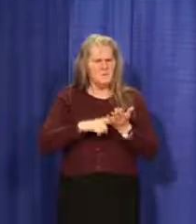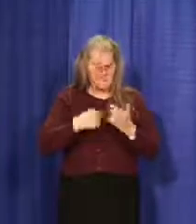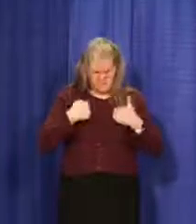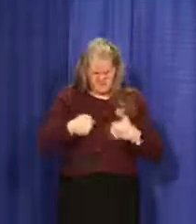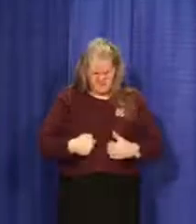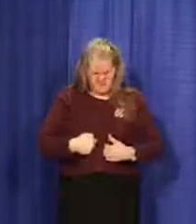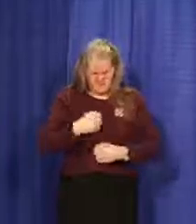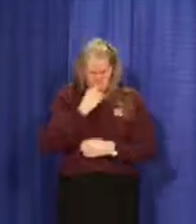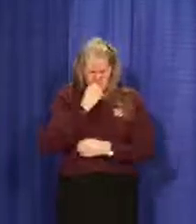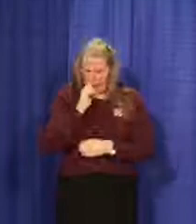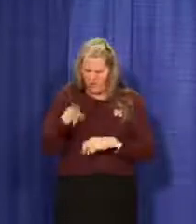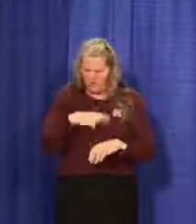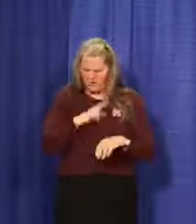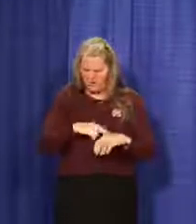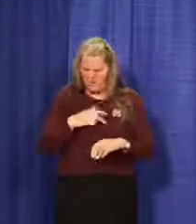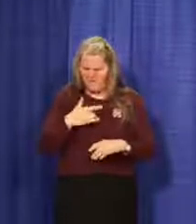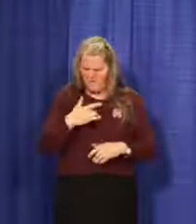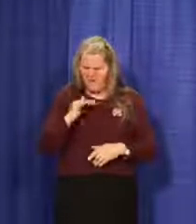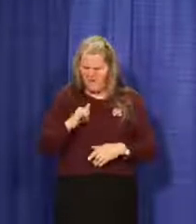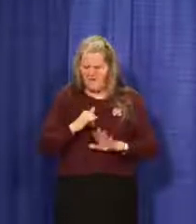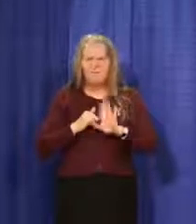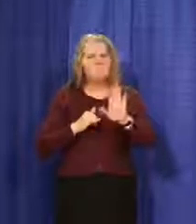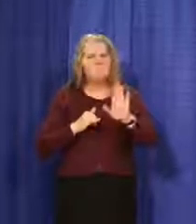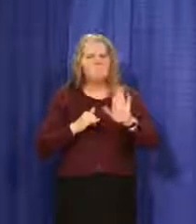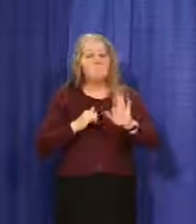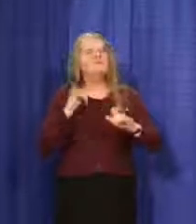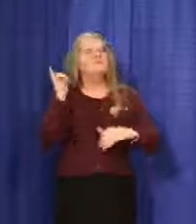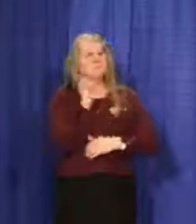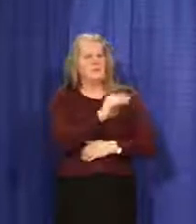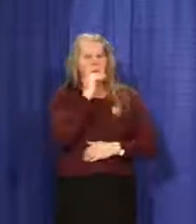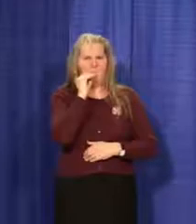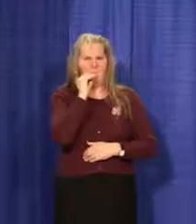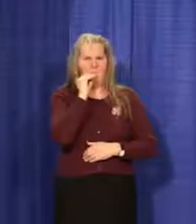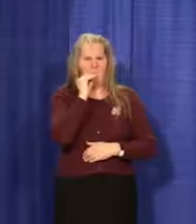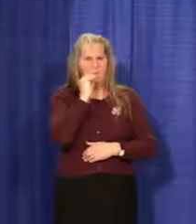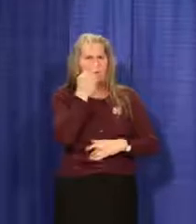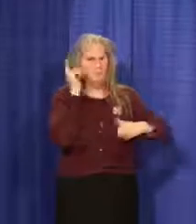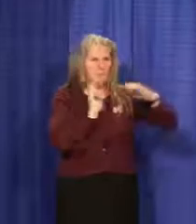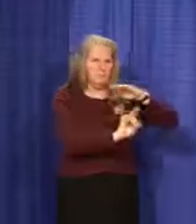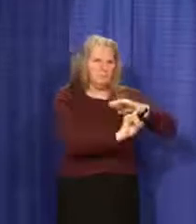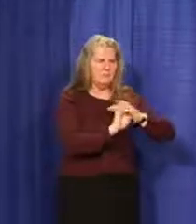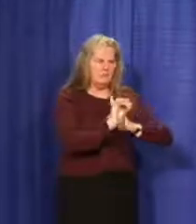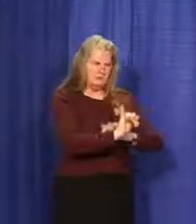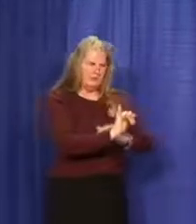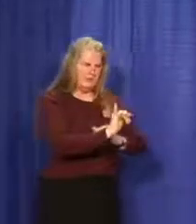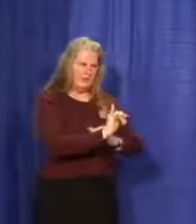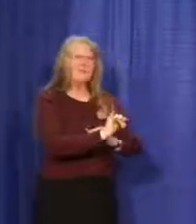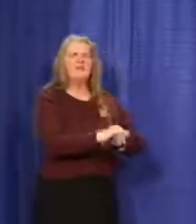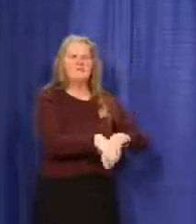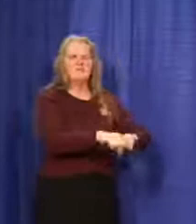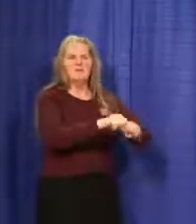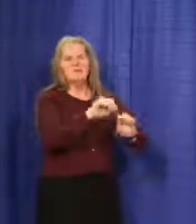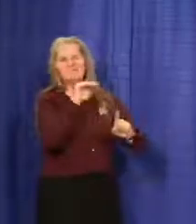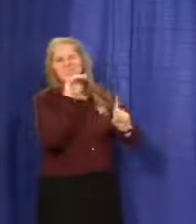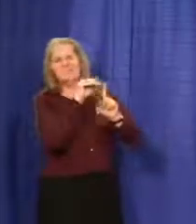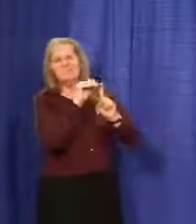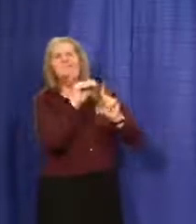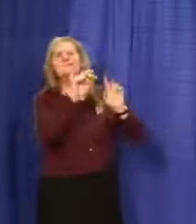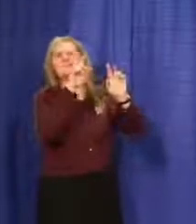If you notice any symptoms that are out of the ordinary, you need to stay home, undergo self isolation and arrange for testing.